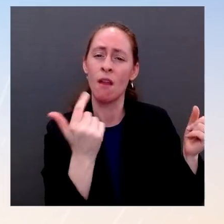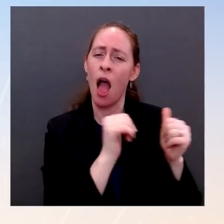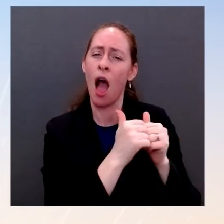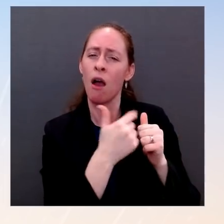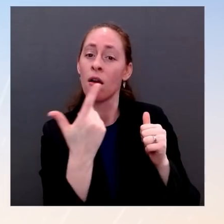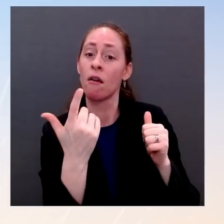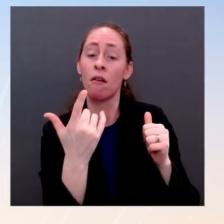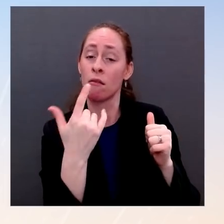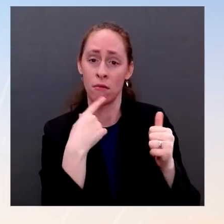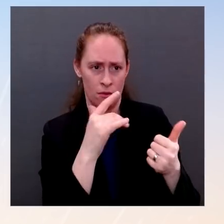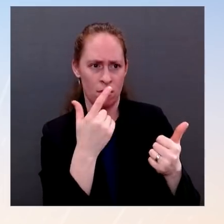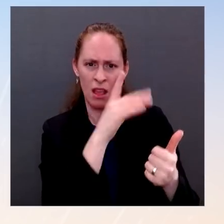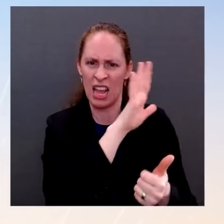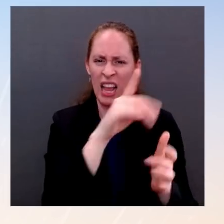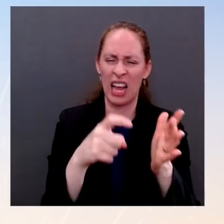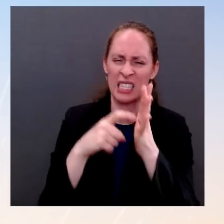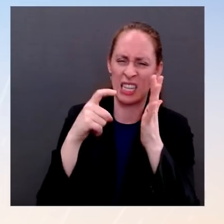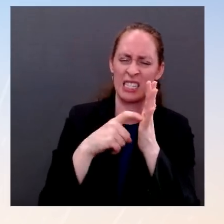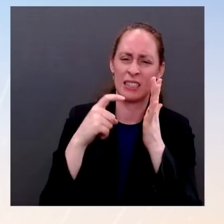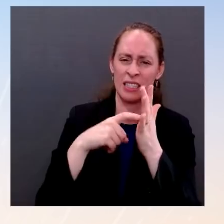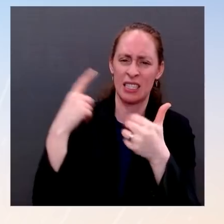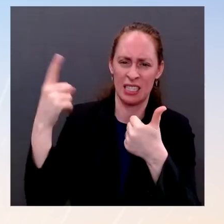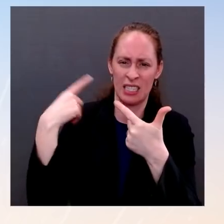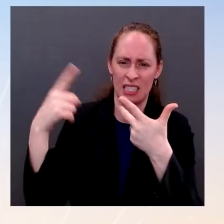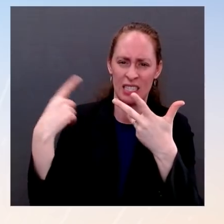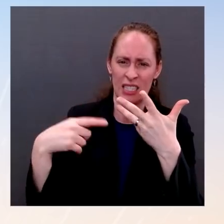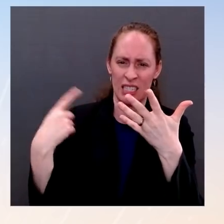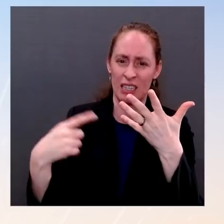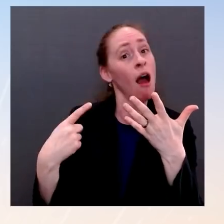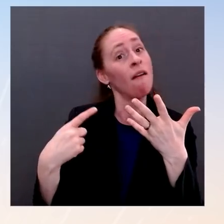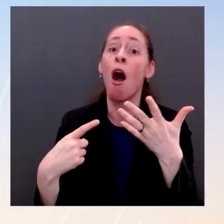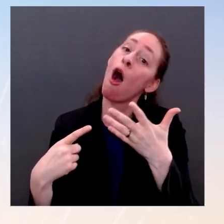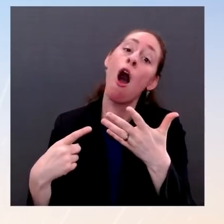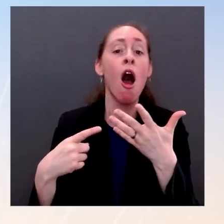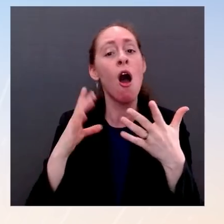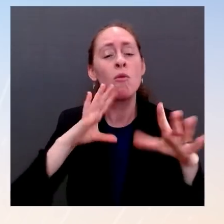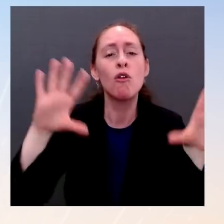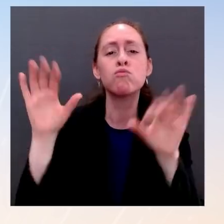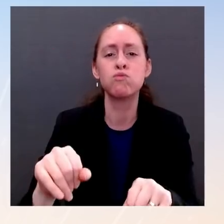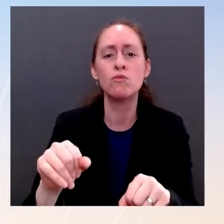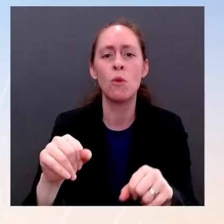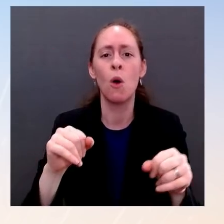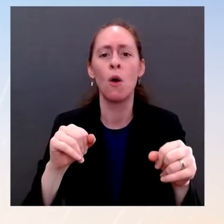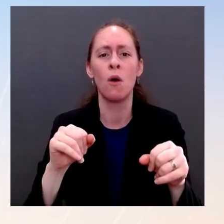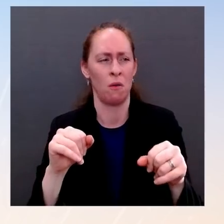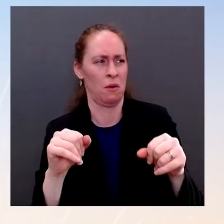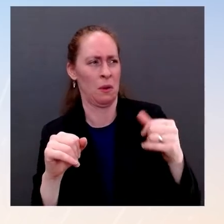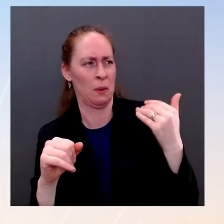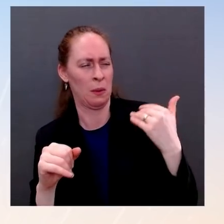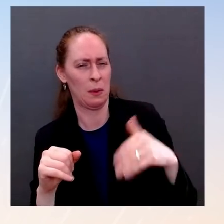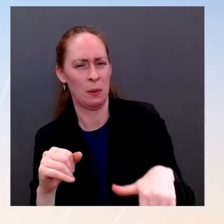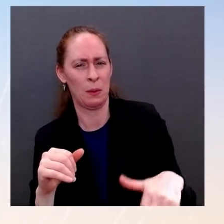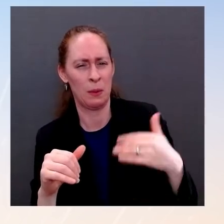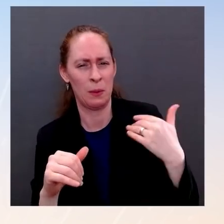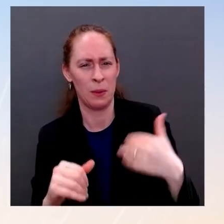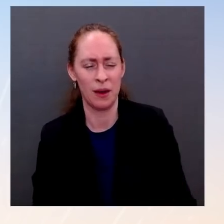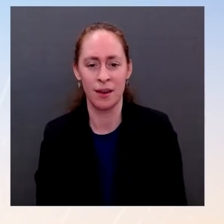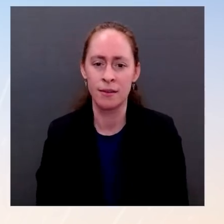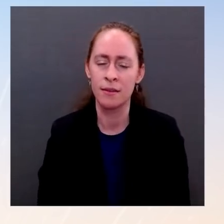but I think the Secretary of State's commitment to -- or openness to meeting -- or to engaging with his counterpart is evidence of that.